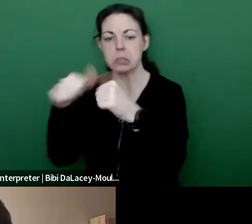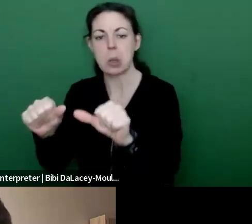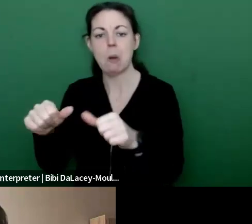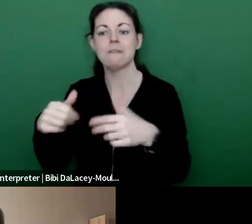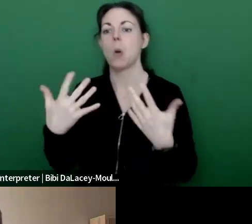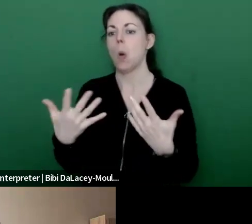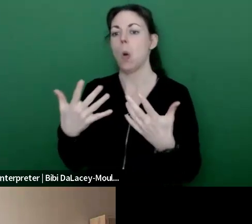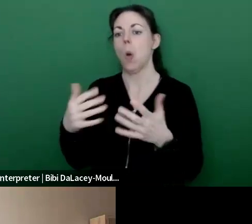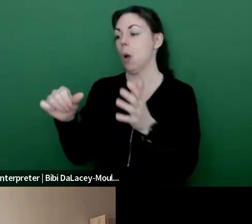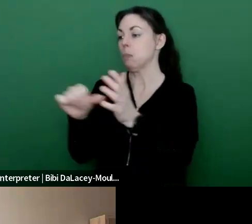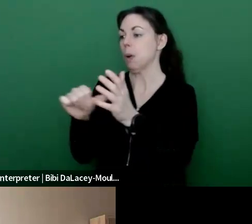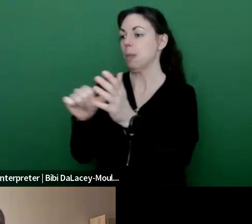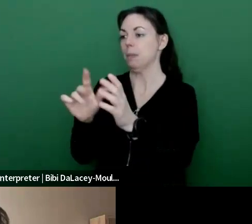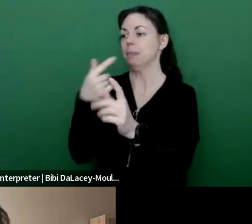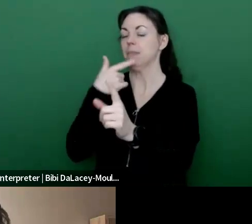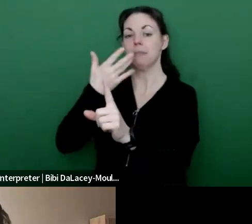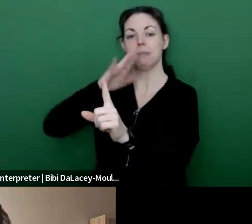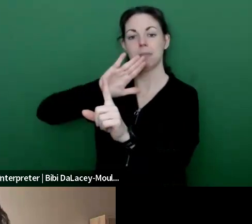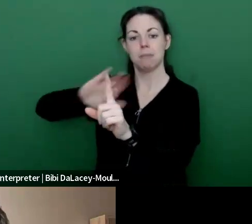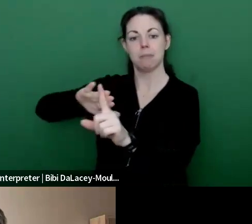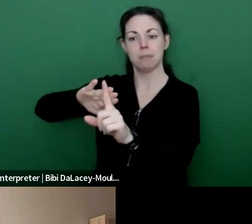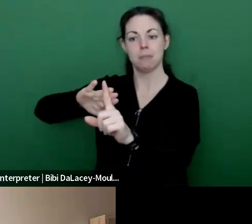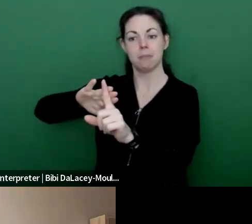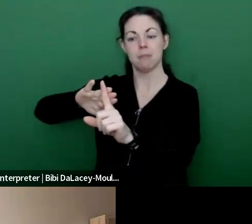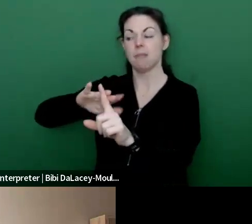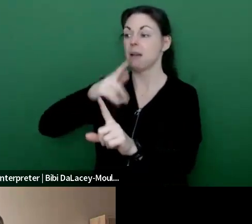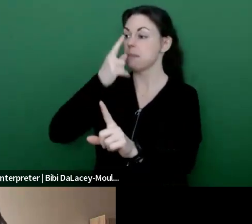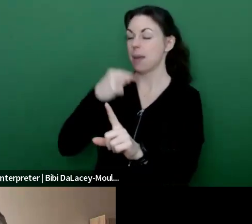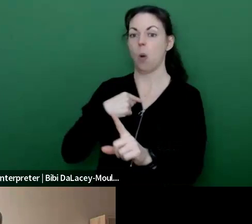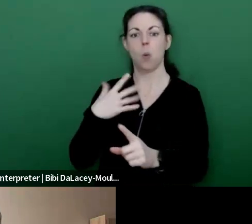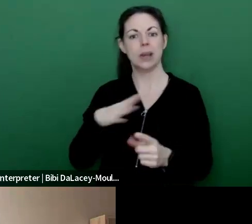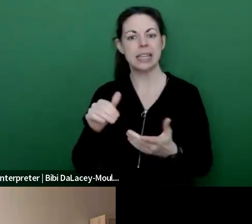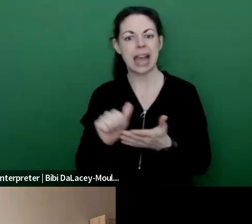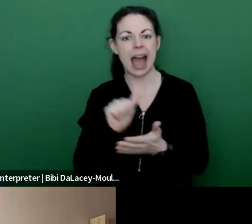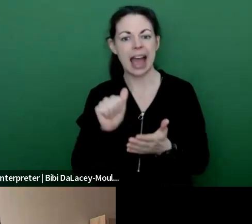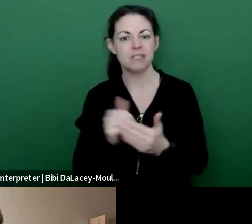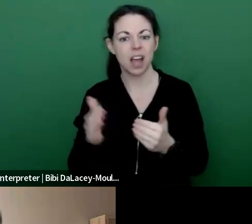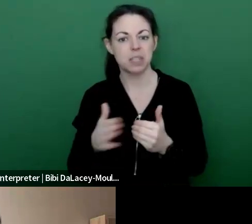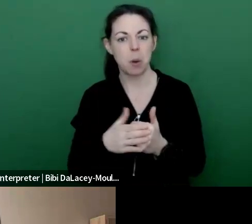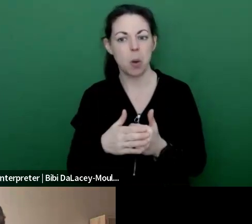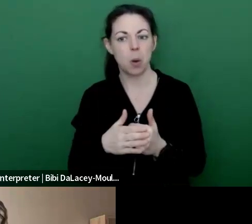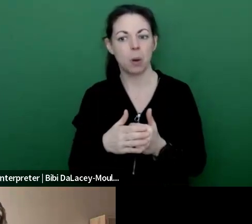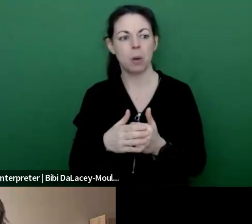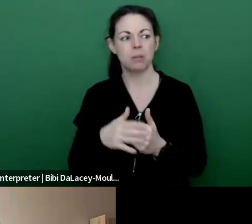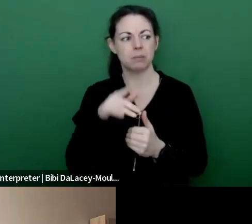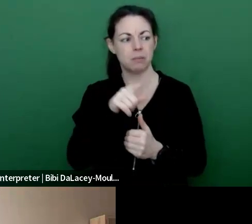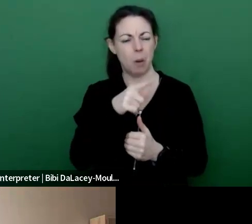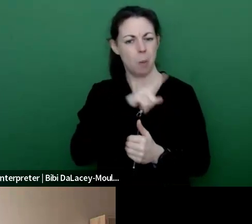categorized as maybe we need to advertise more, as opposed to, is there a reason why people are not using that service? Have they perhaps experienced